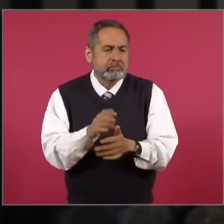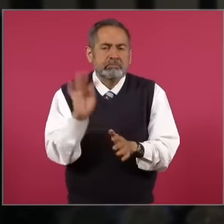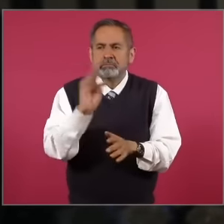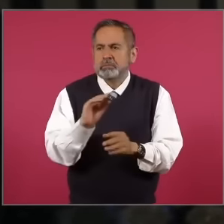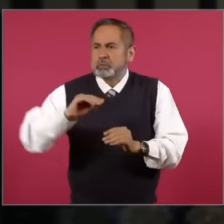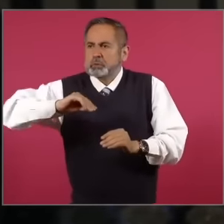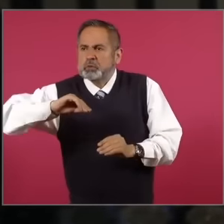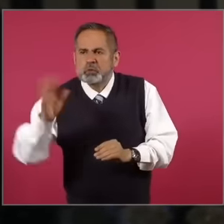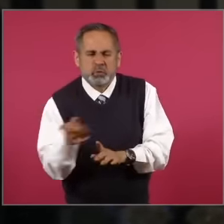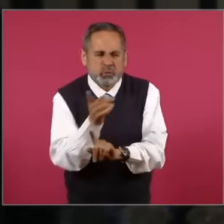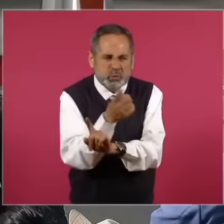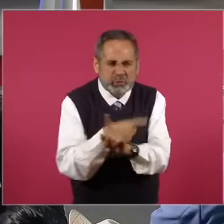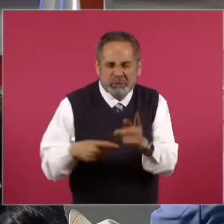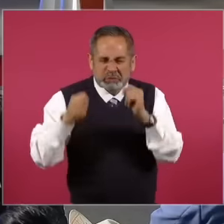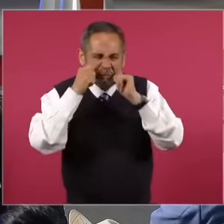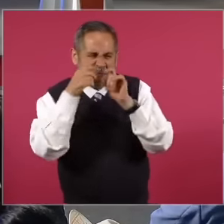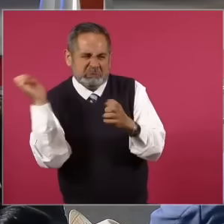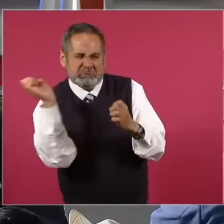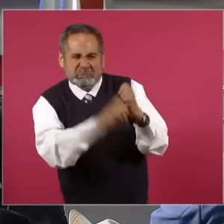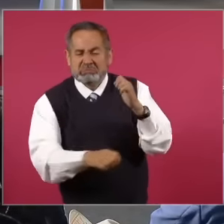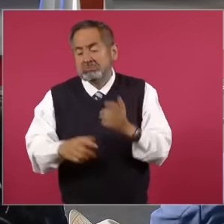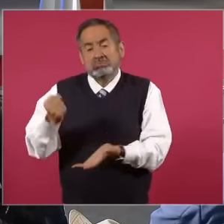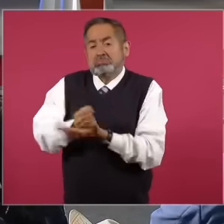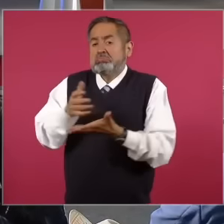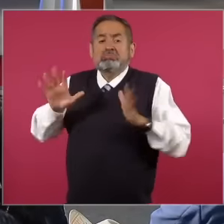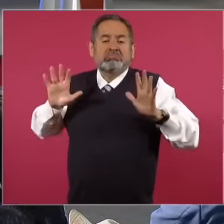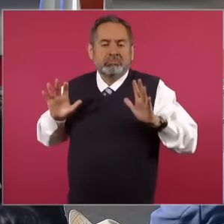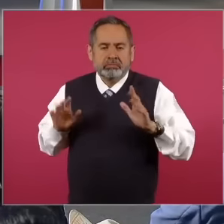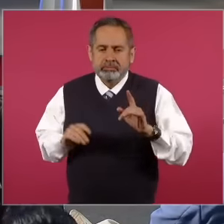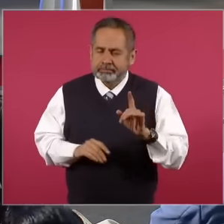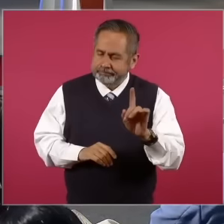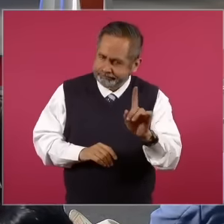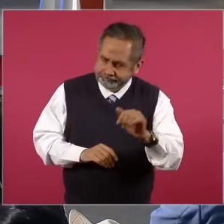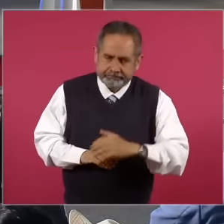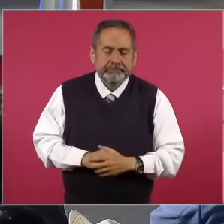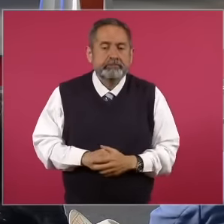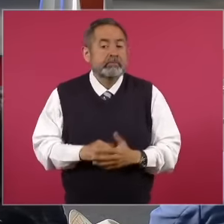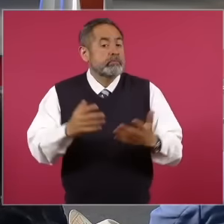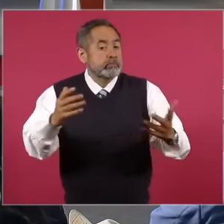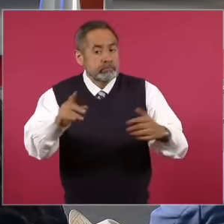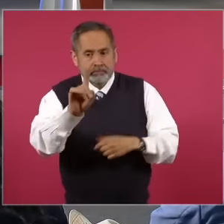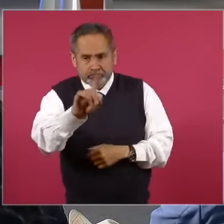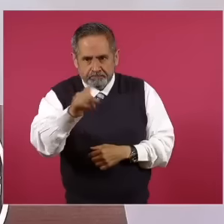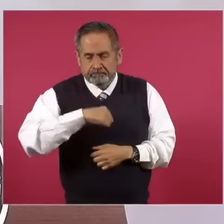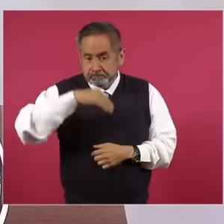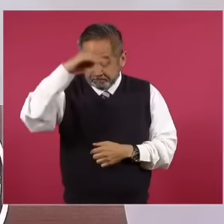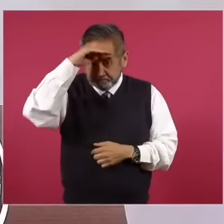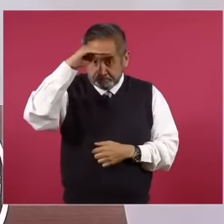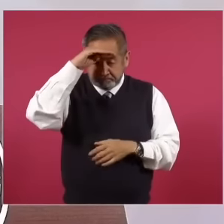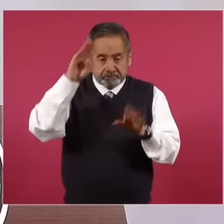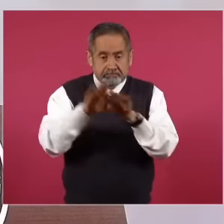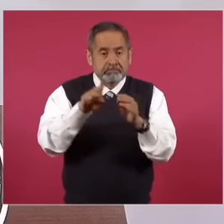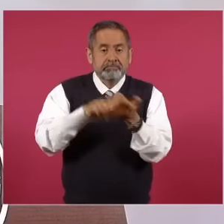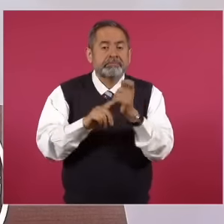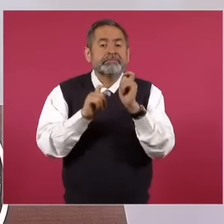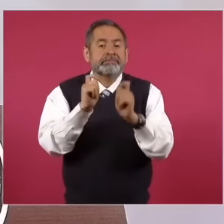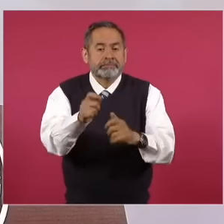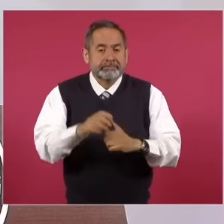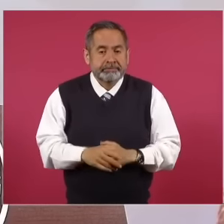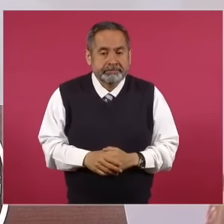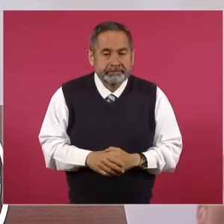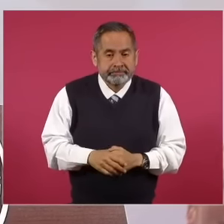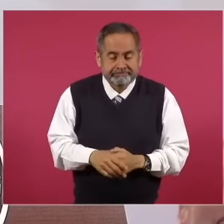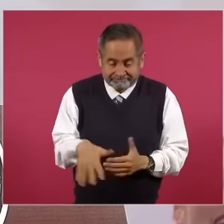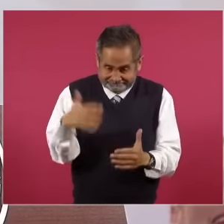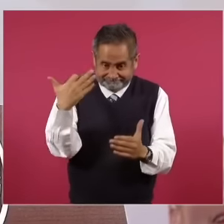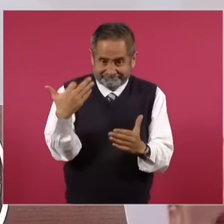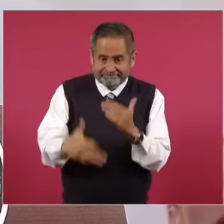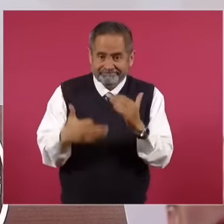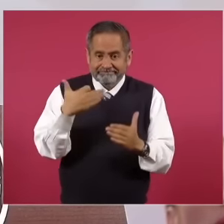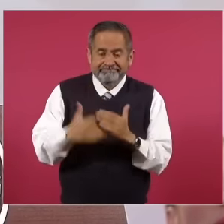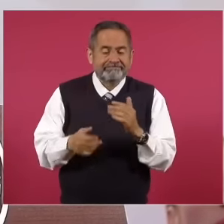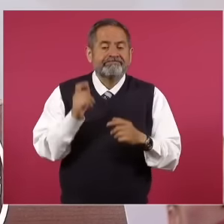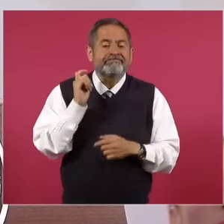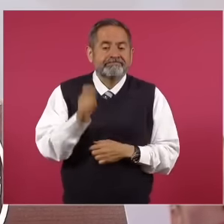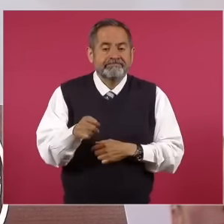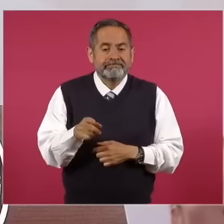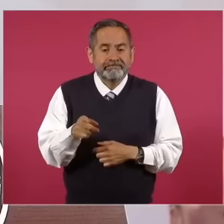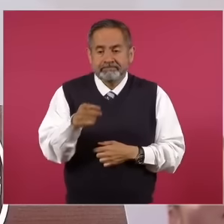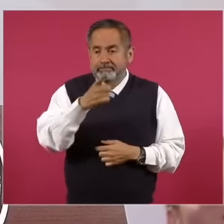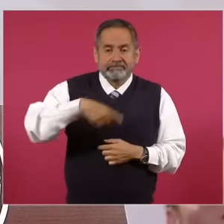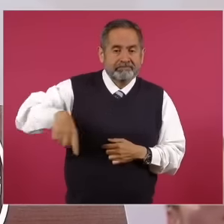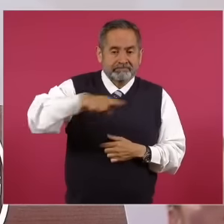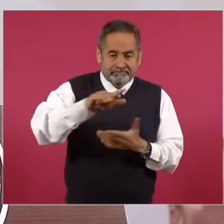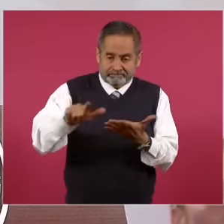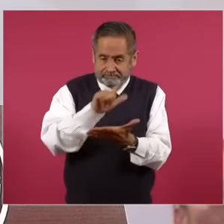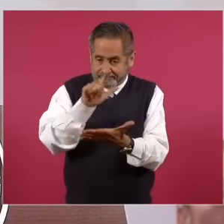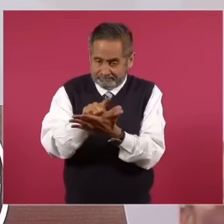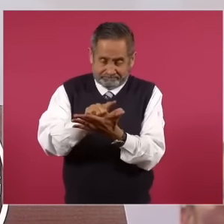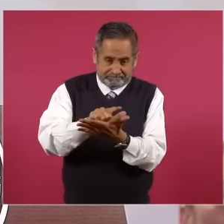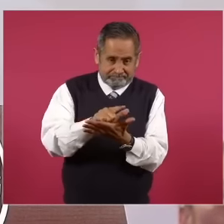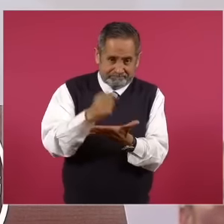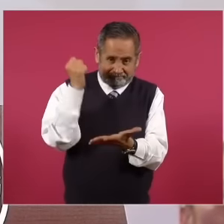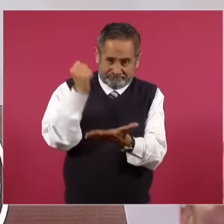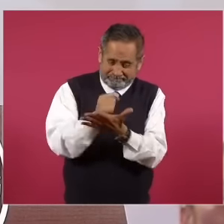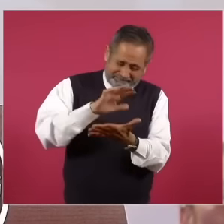what happens what you have to think about is that this reform is necessary no matter